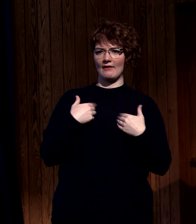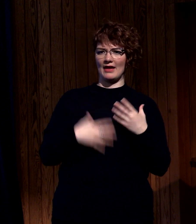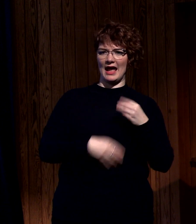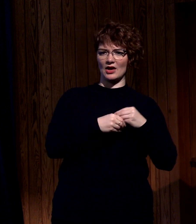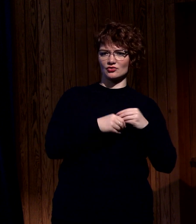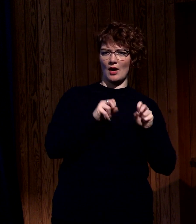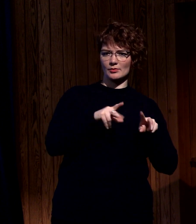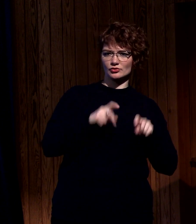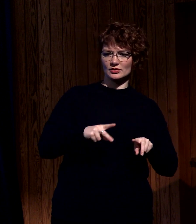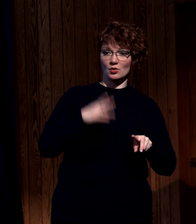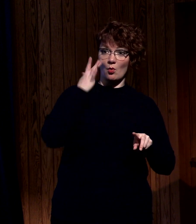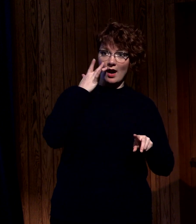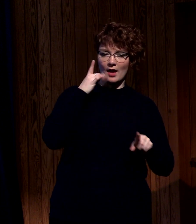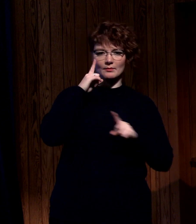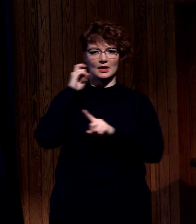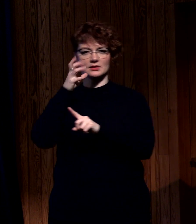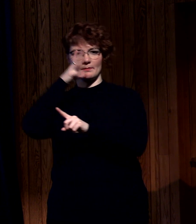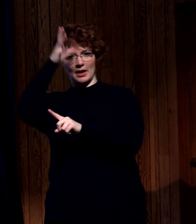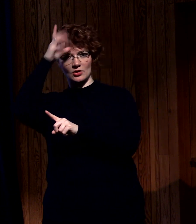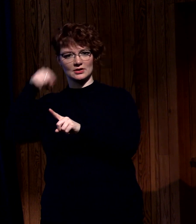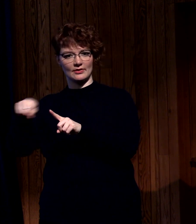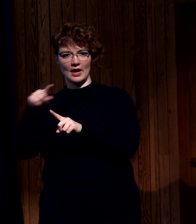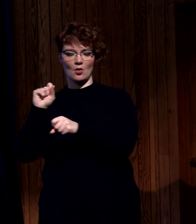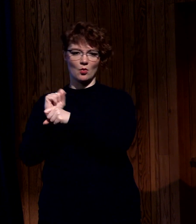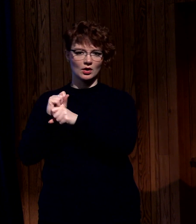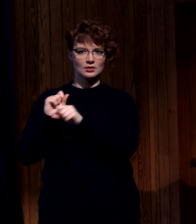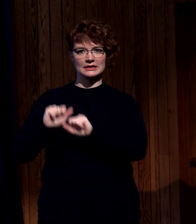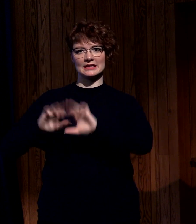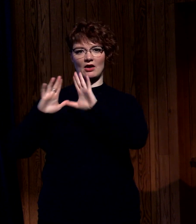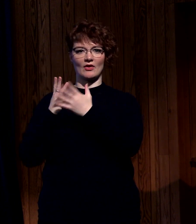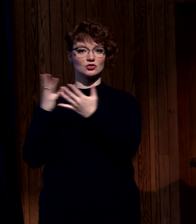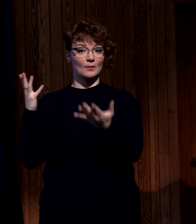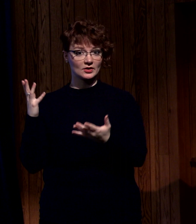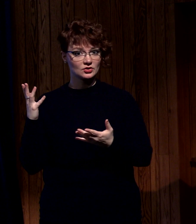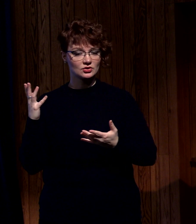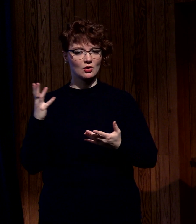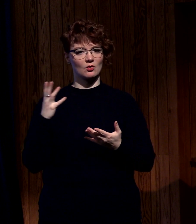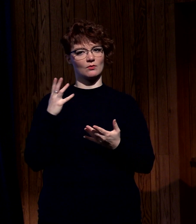because of your parents sacrifice. And one of those is education.